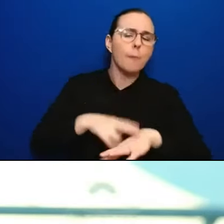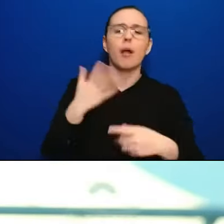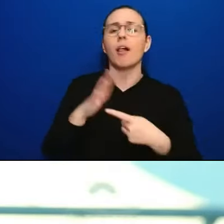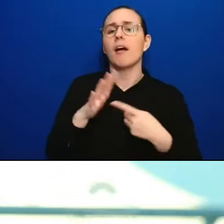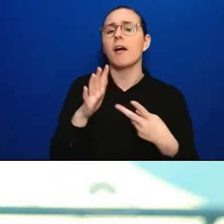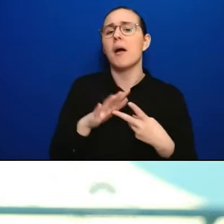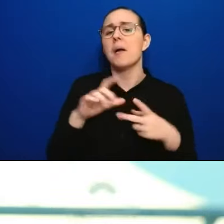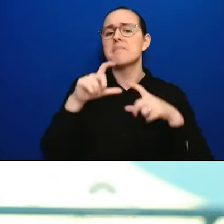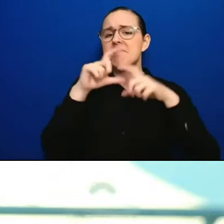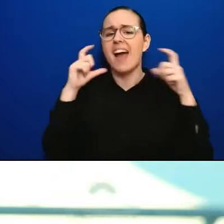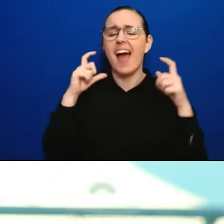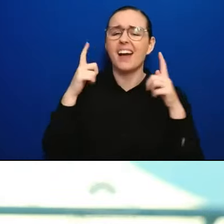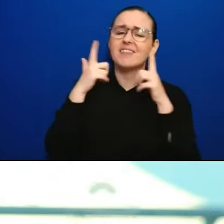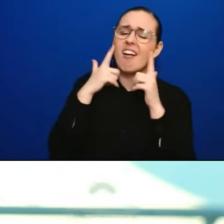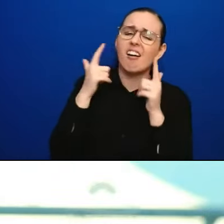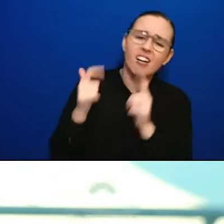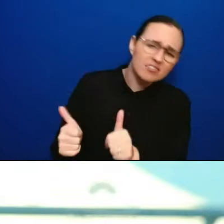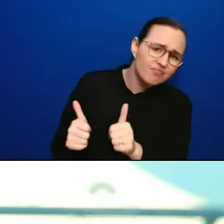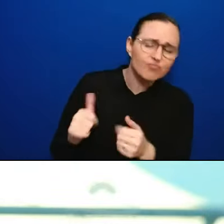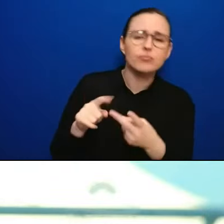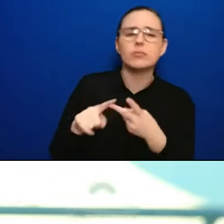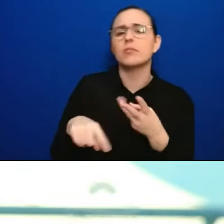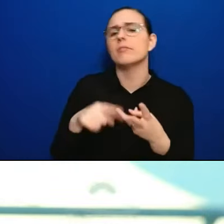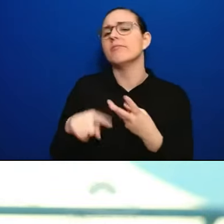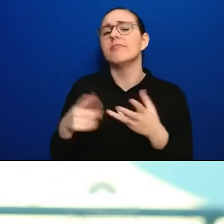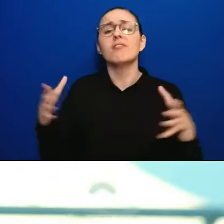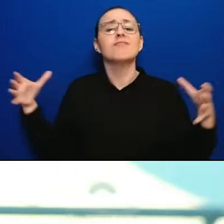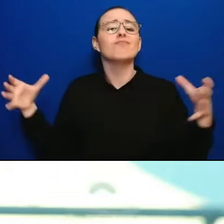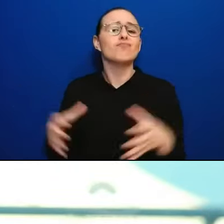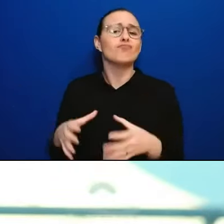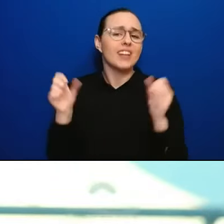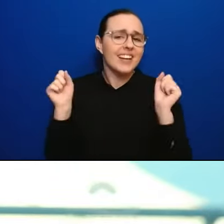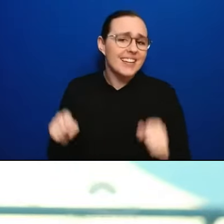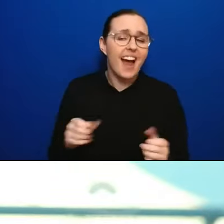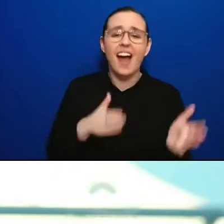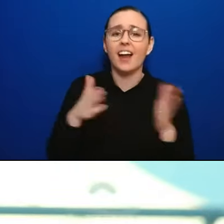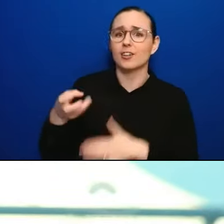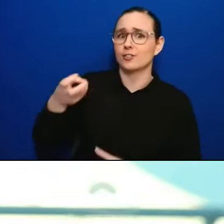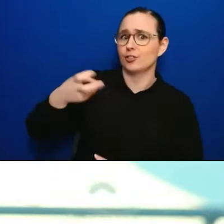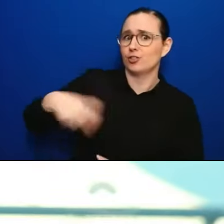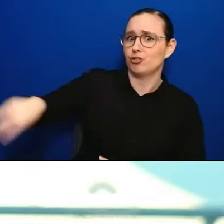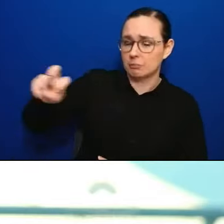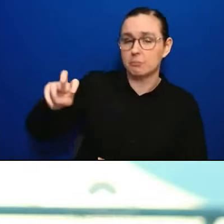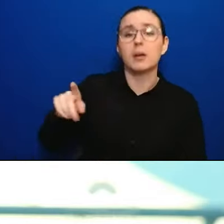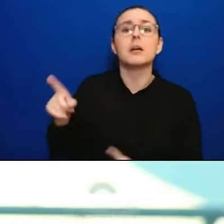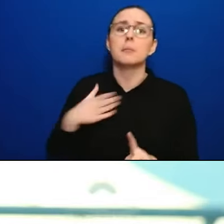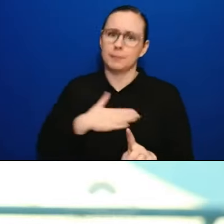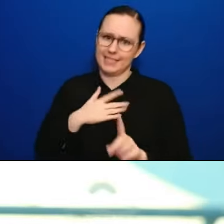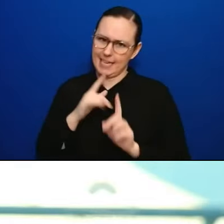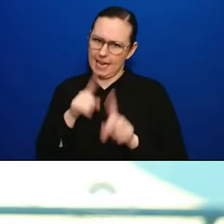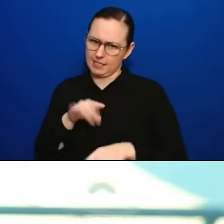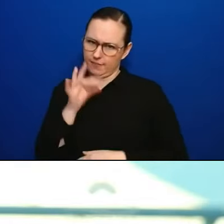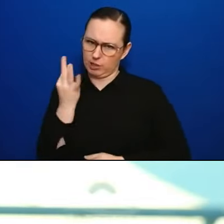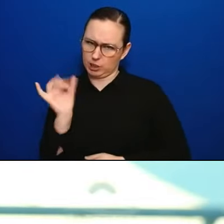you think schools might return to normal? You know, masking would be optional.